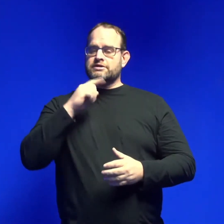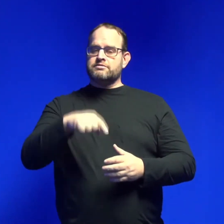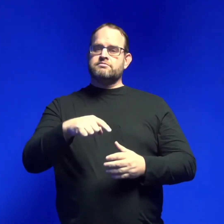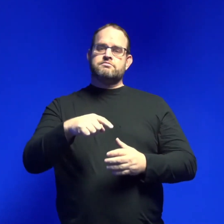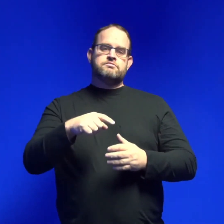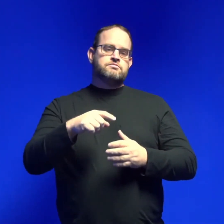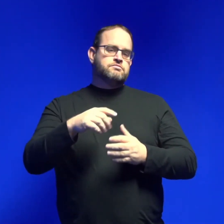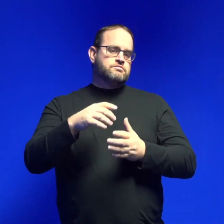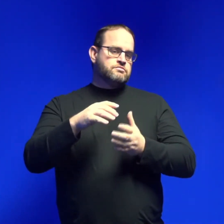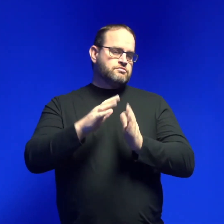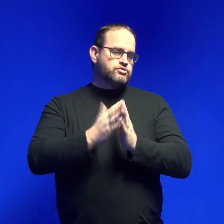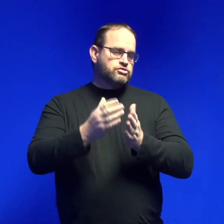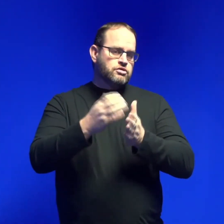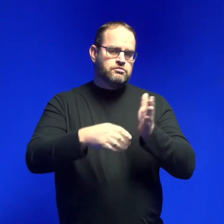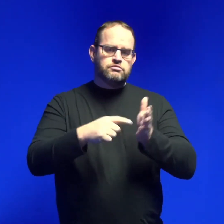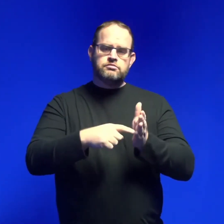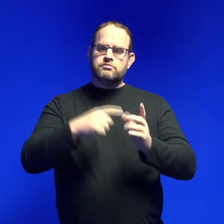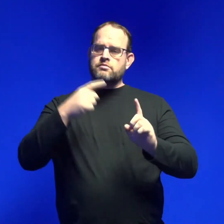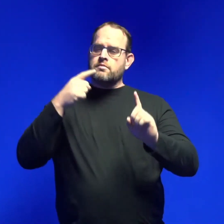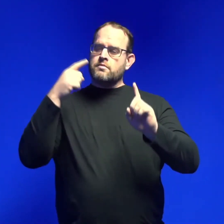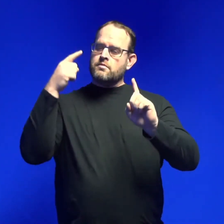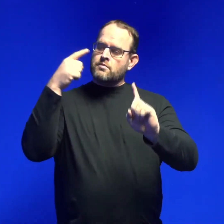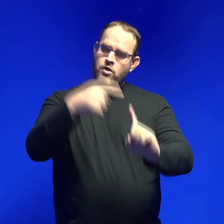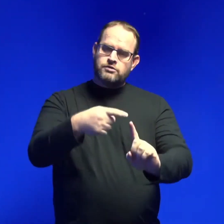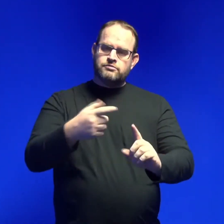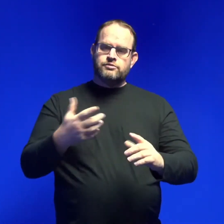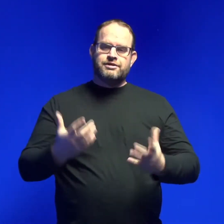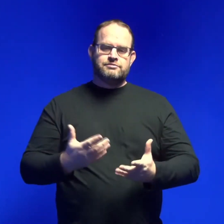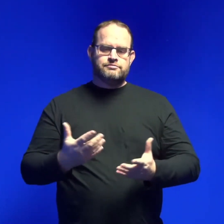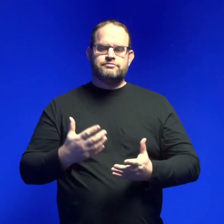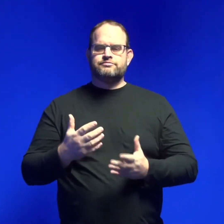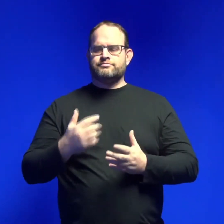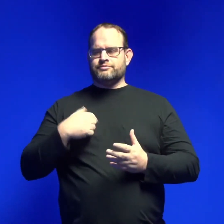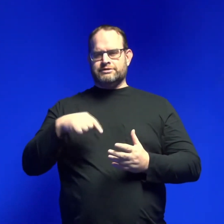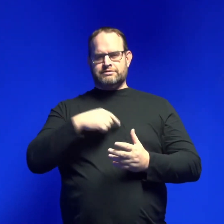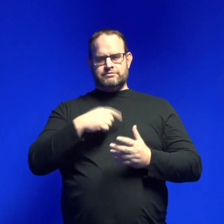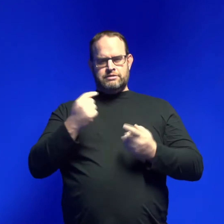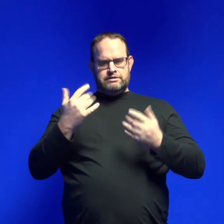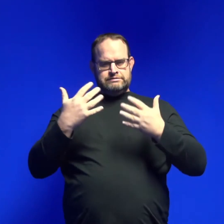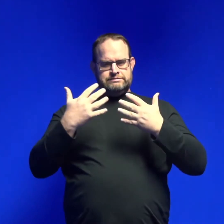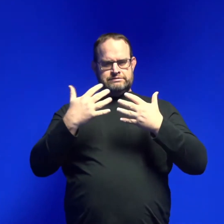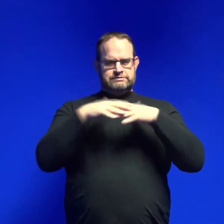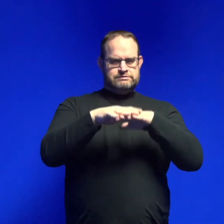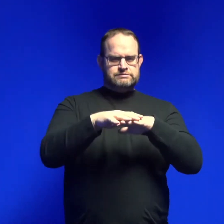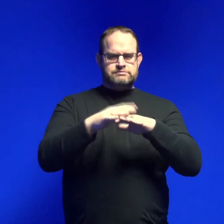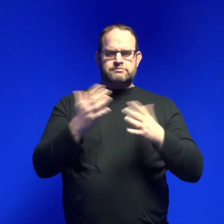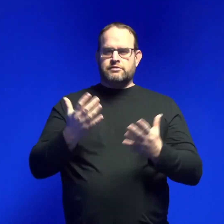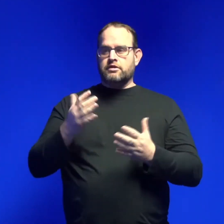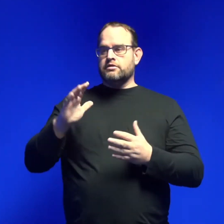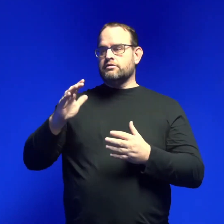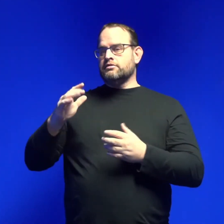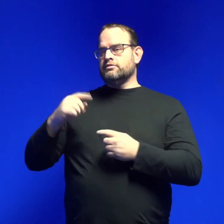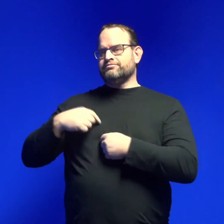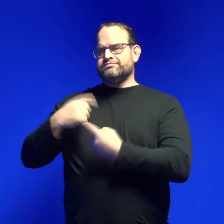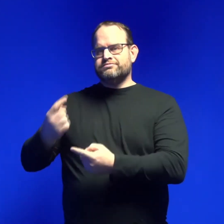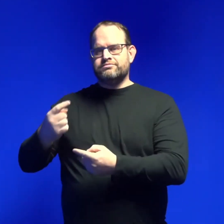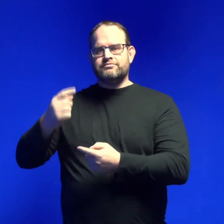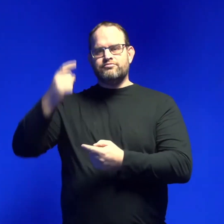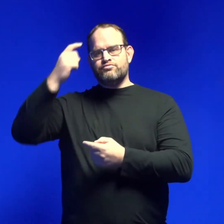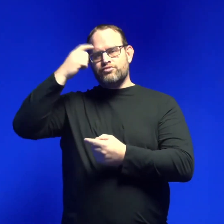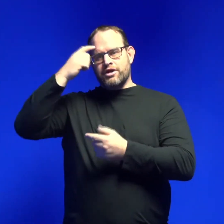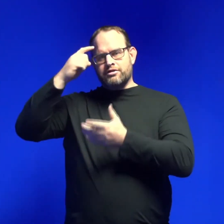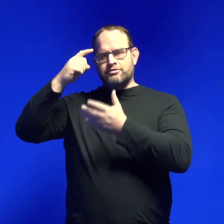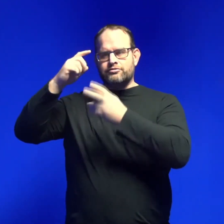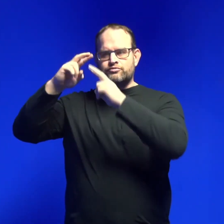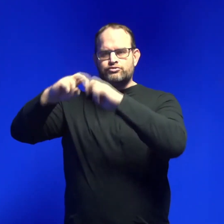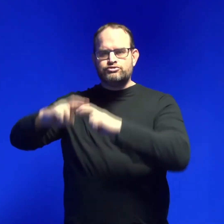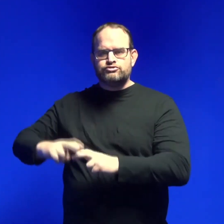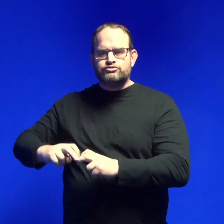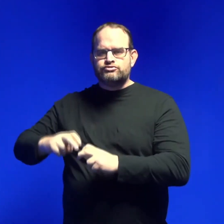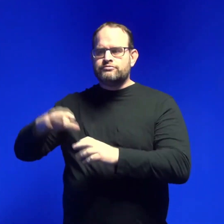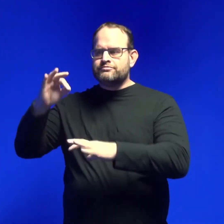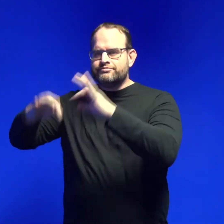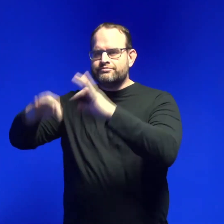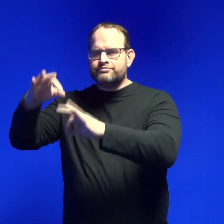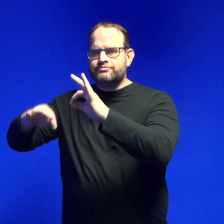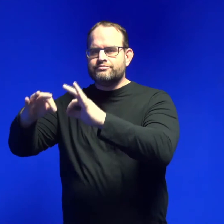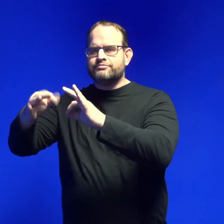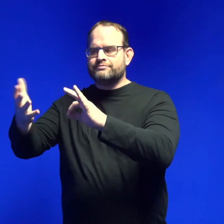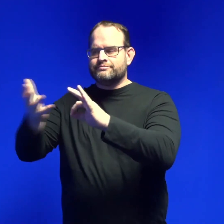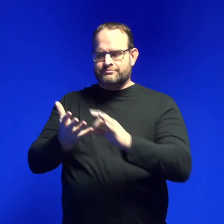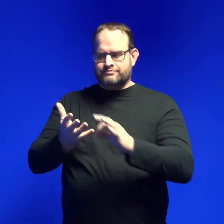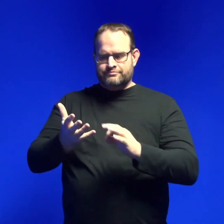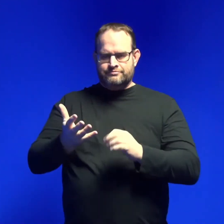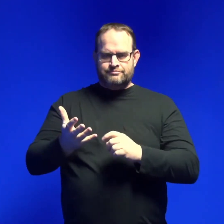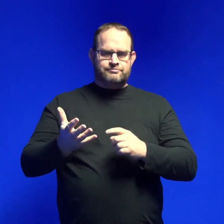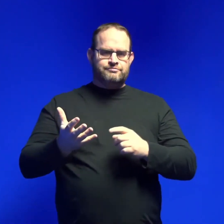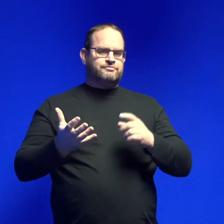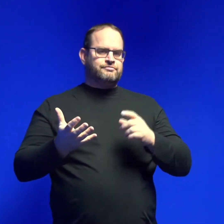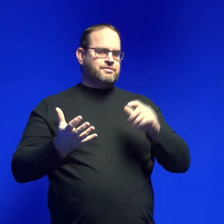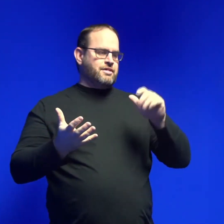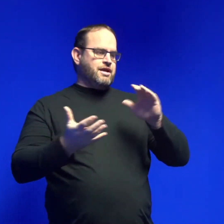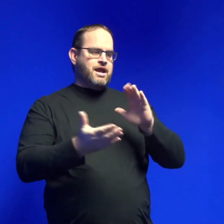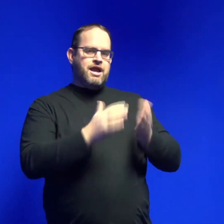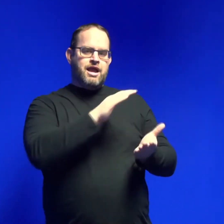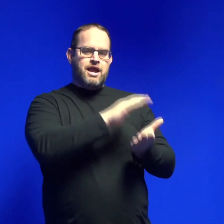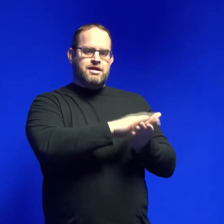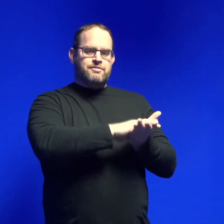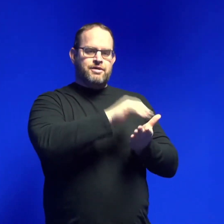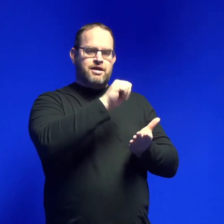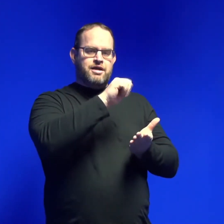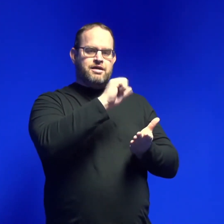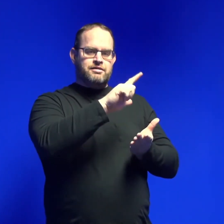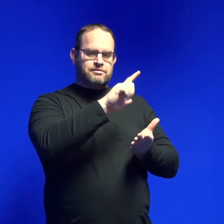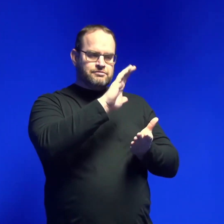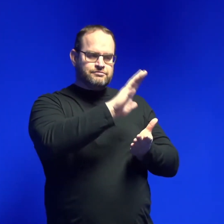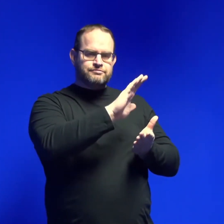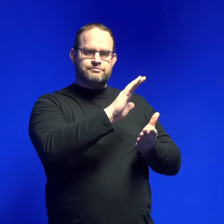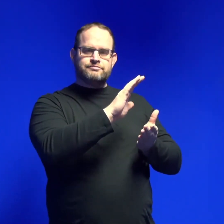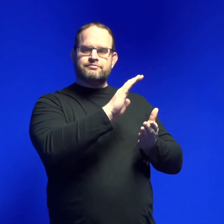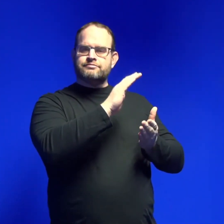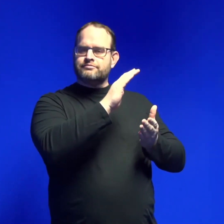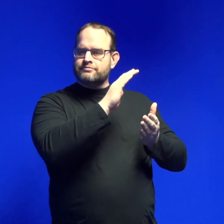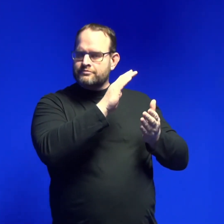The point of this chapter is to integrate empirical findings in brain research, academic ASL,